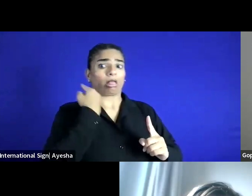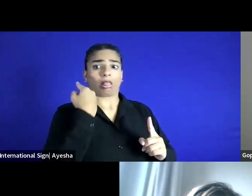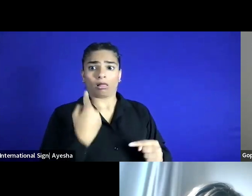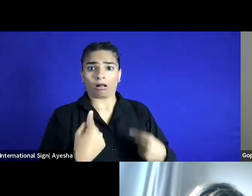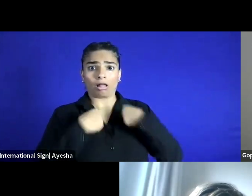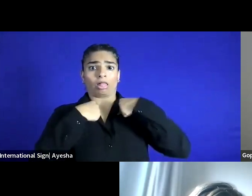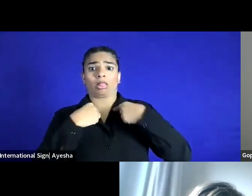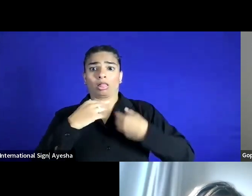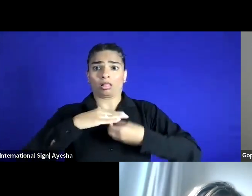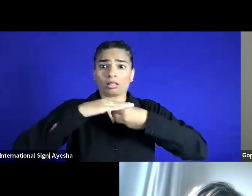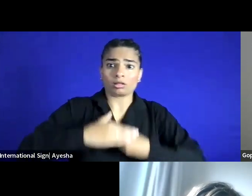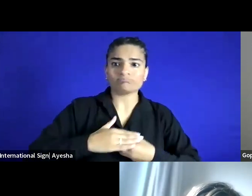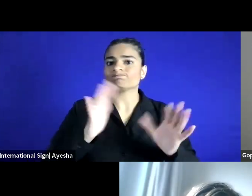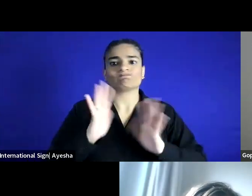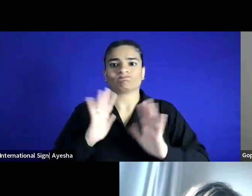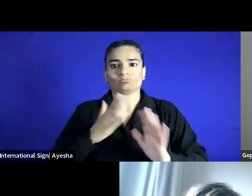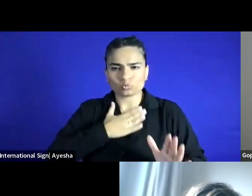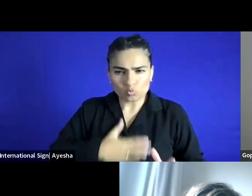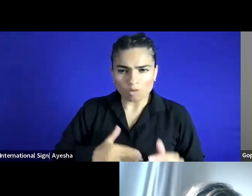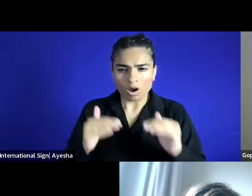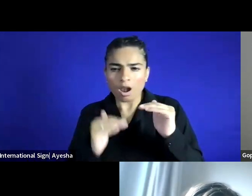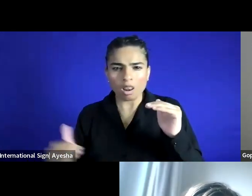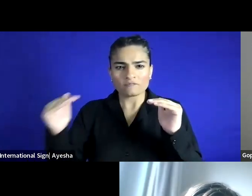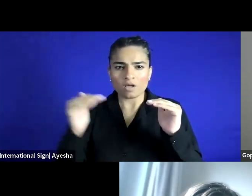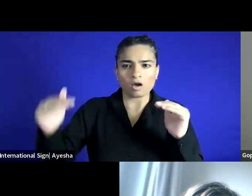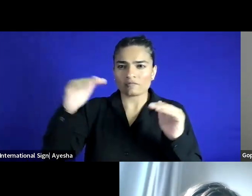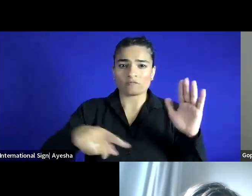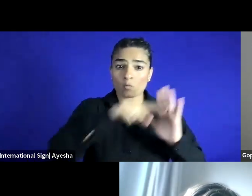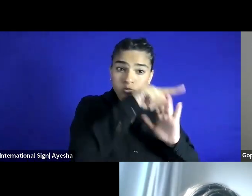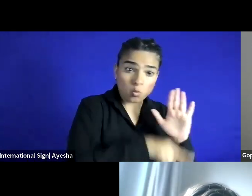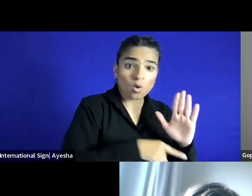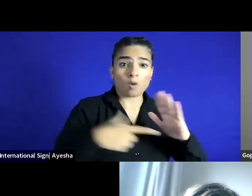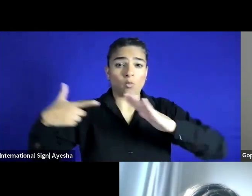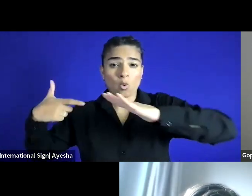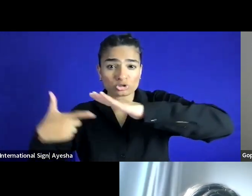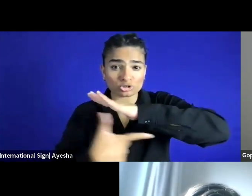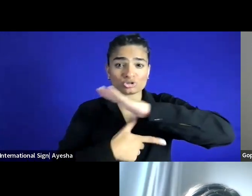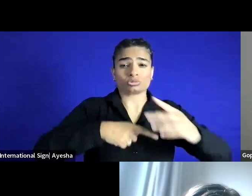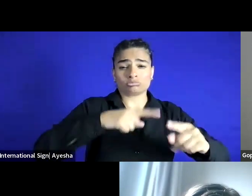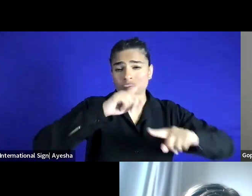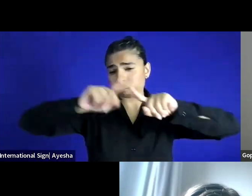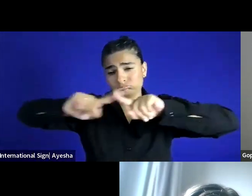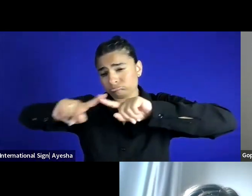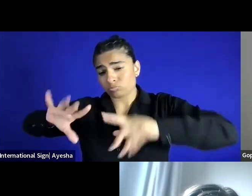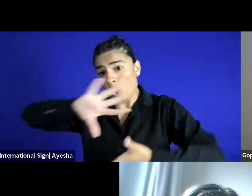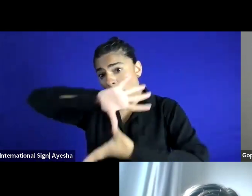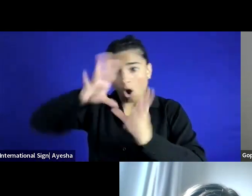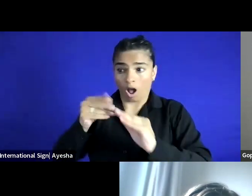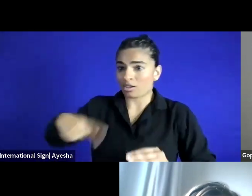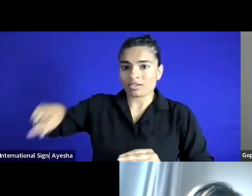to minimize that, but also to create the space to address it in, in the ways that that constructive and caring. I hope that answers the question.